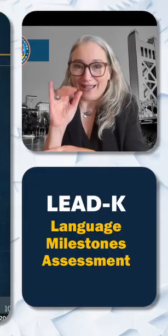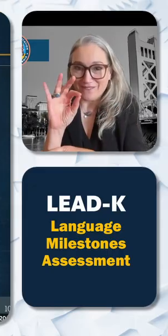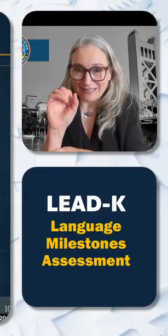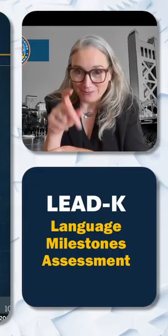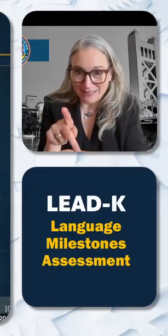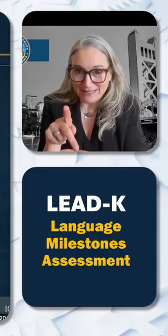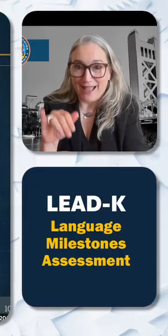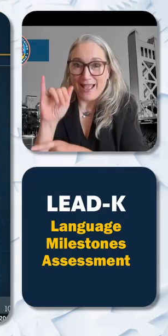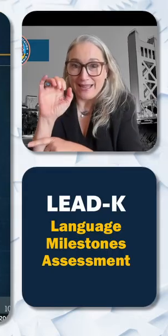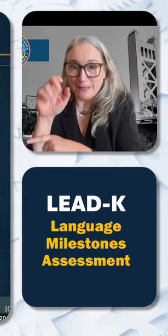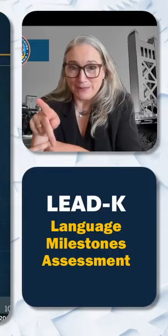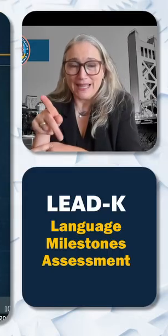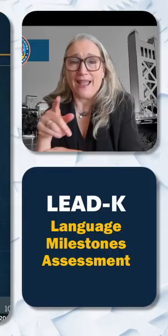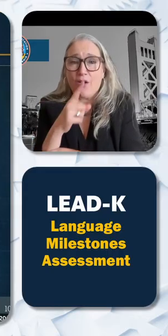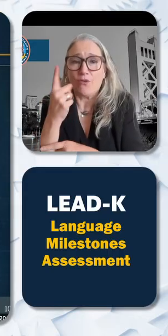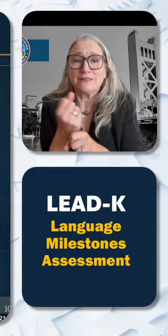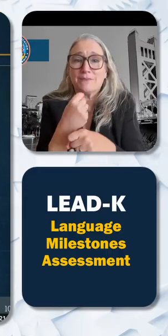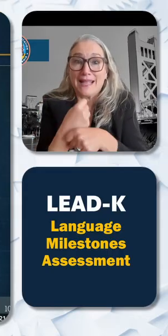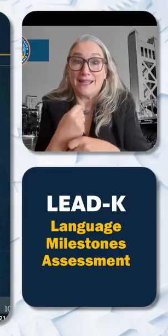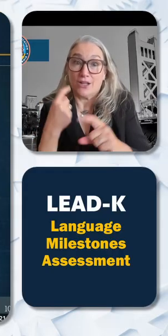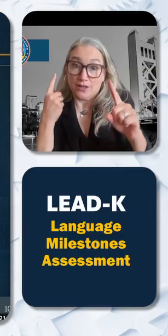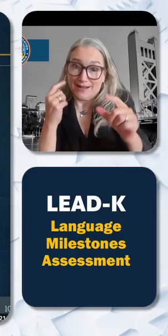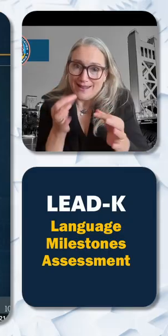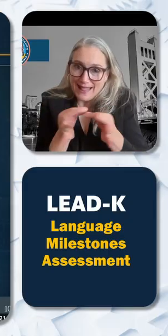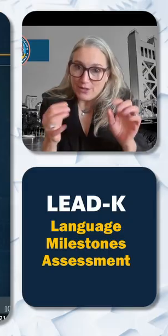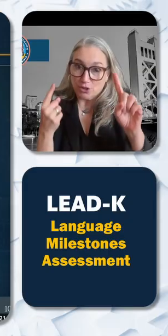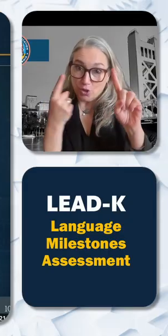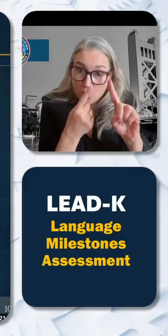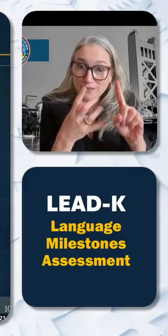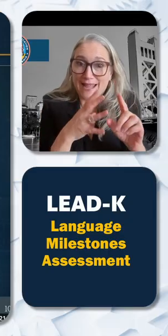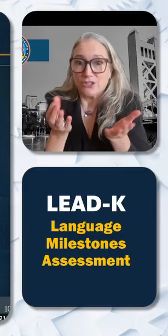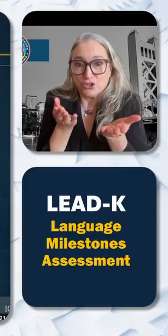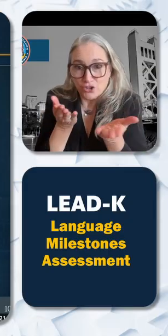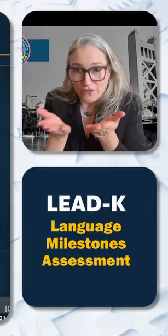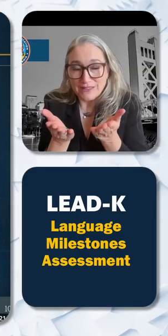This means more accountability, tracking it during the IFSP, during the IEP,